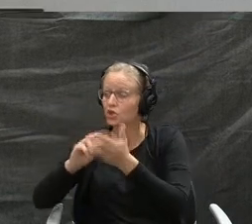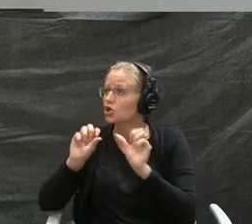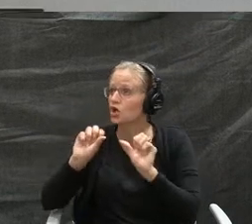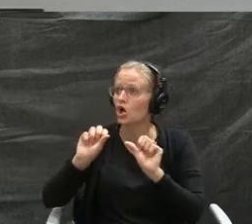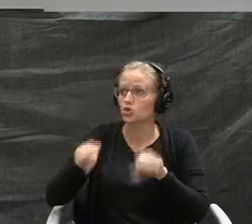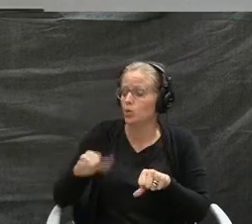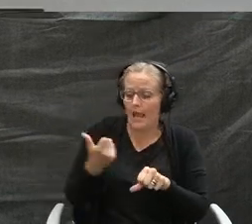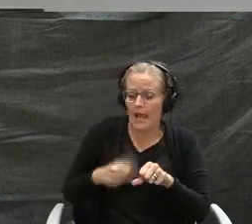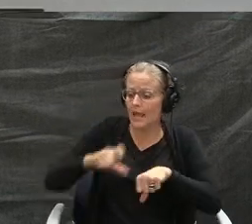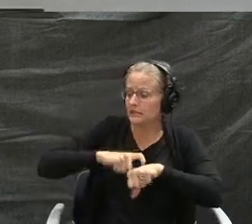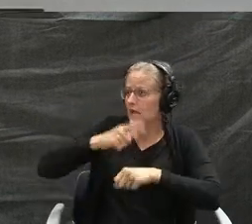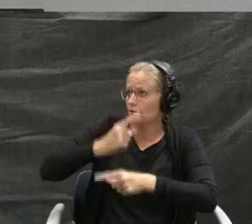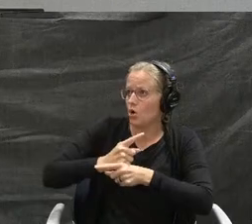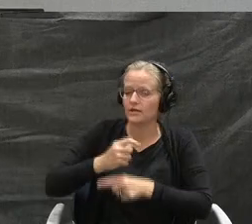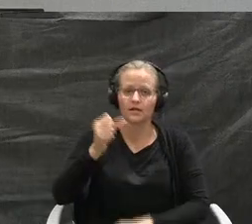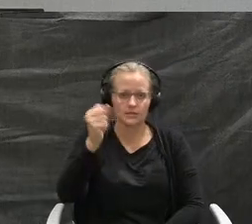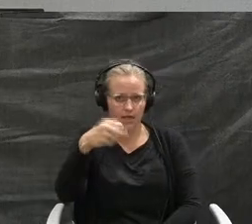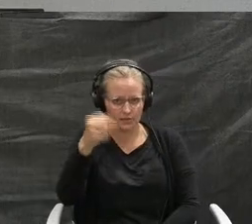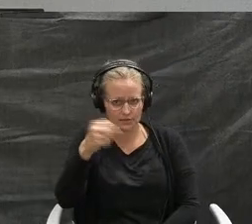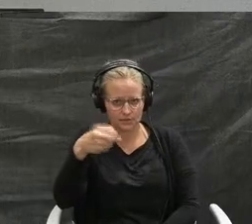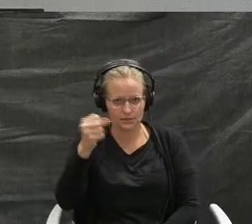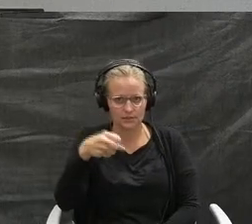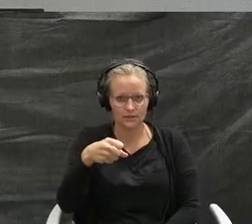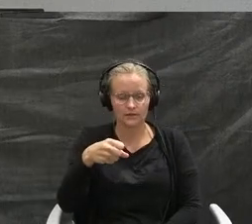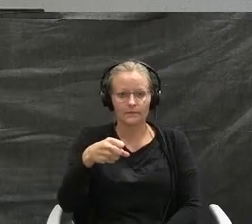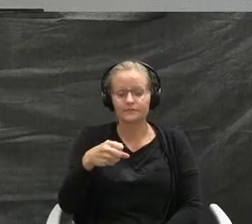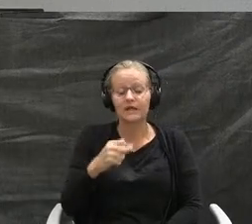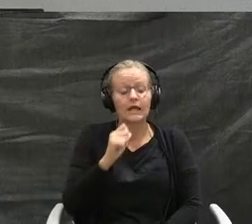but it's something we can accommodate 'cause we don't want